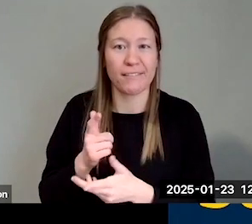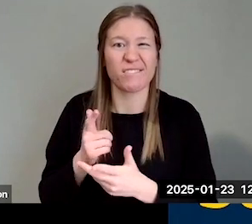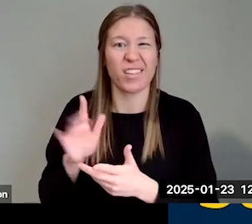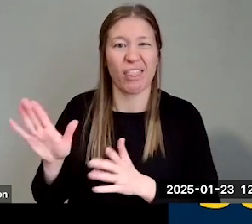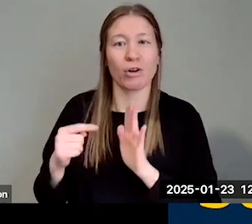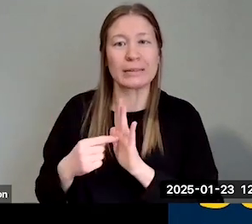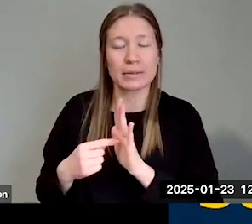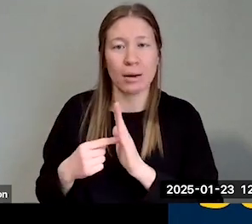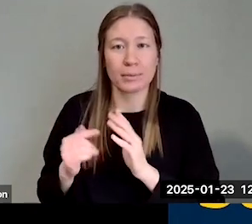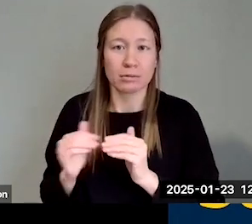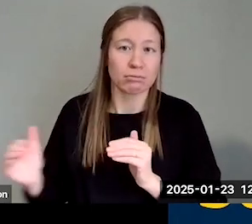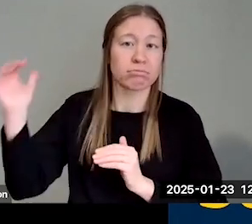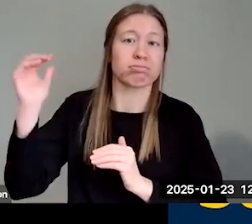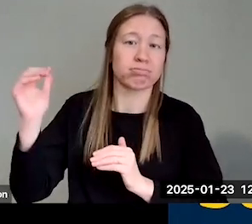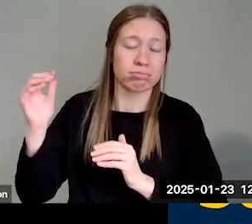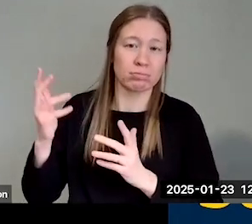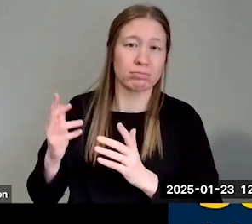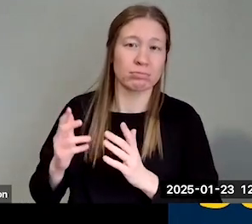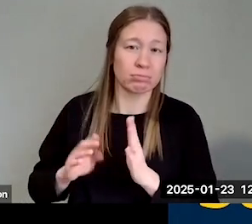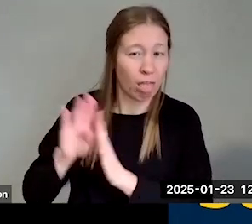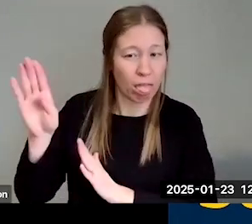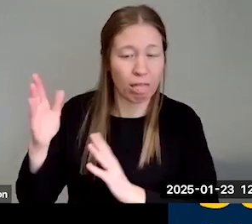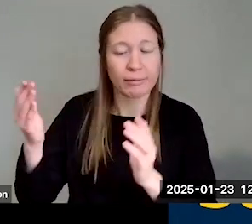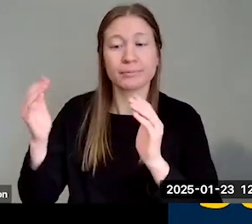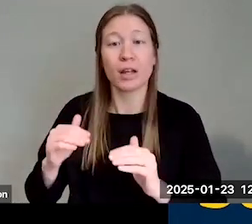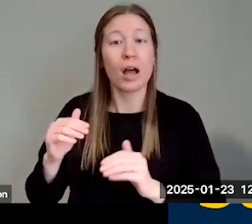PowerPoints and notes ahead of time before class,